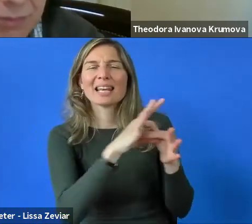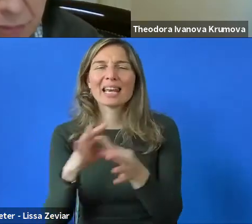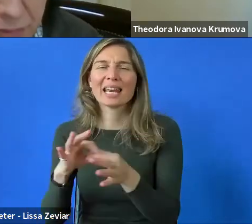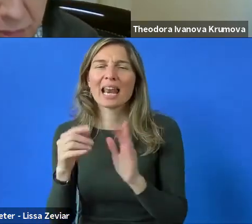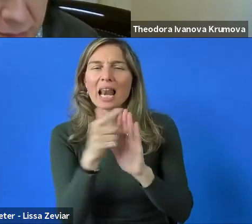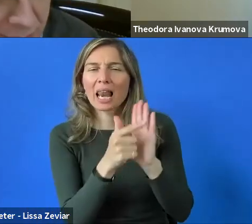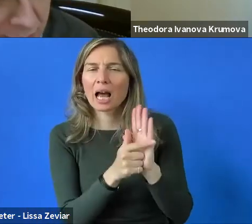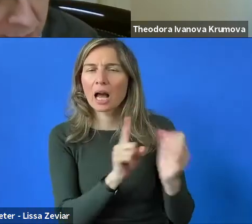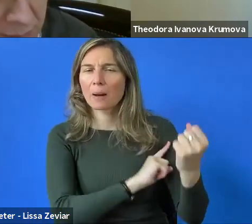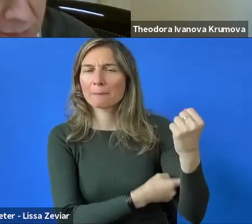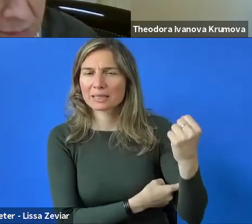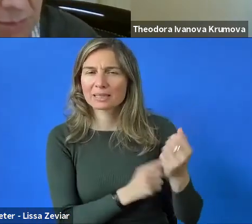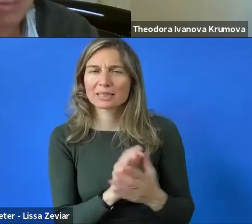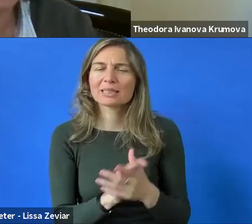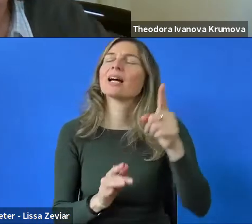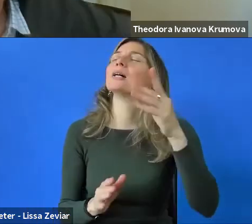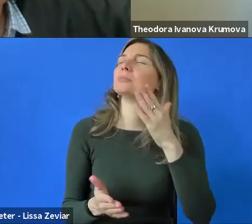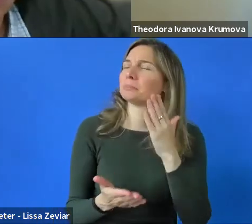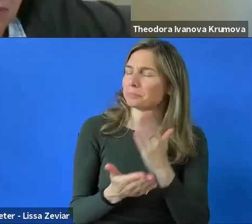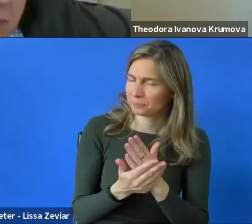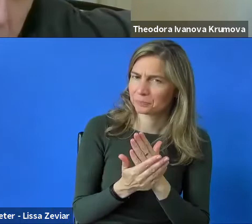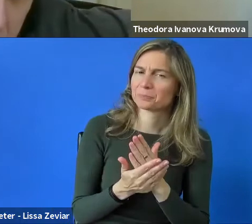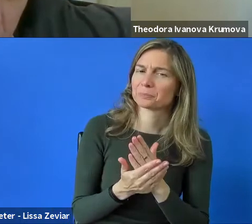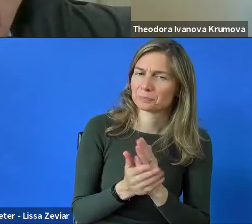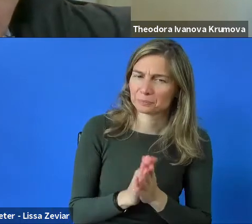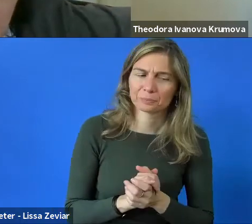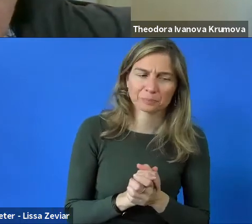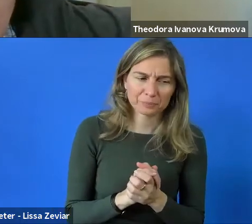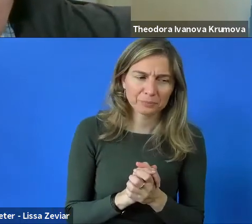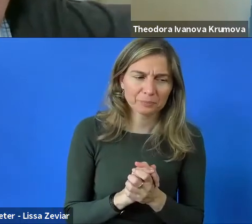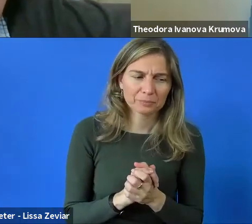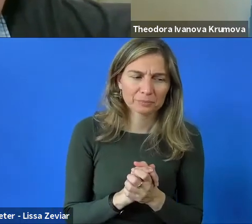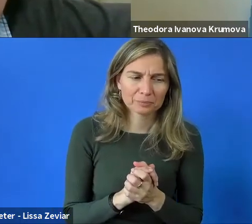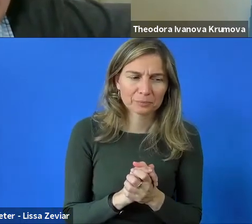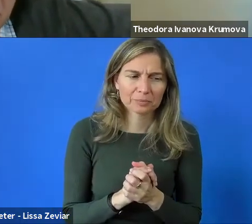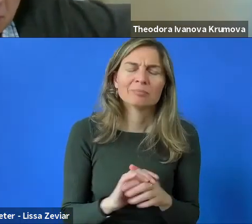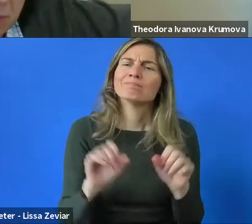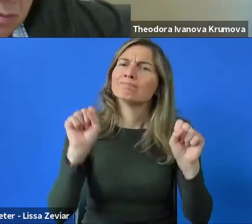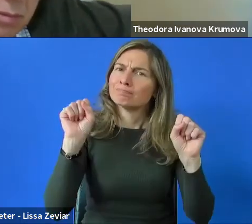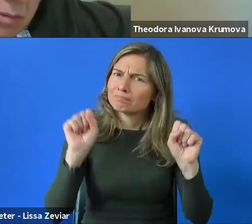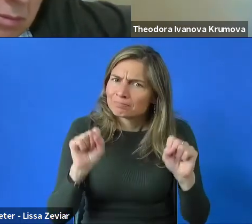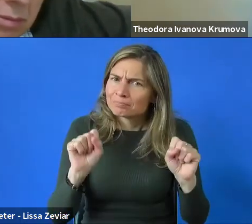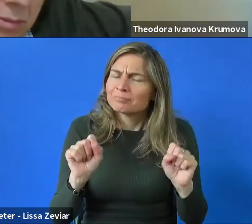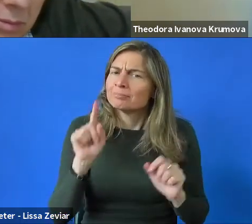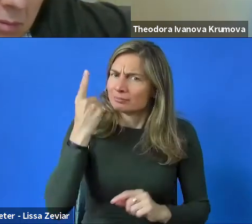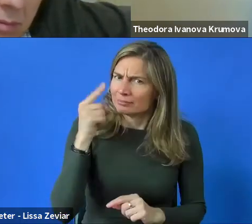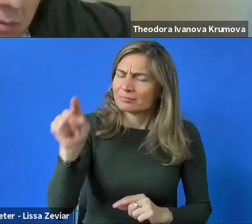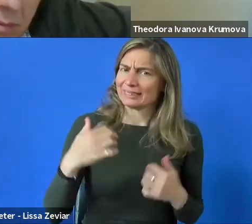The legal capacity, yes, we have had an interesting case submitted to CRPD